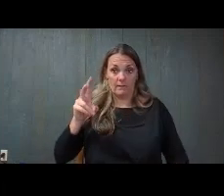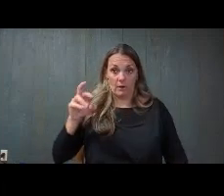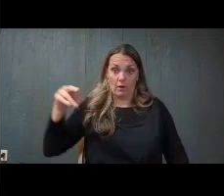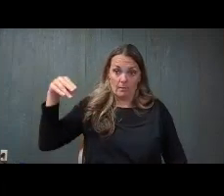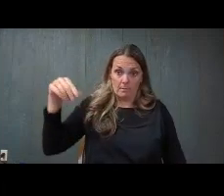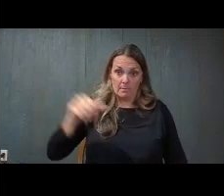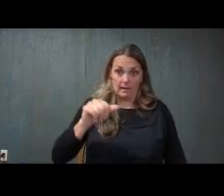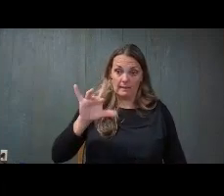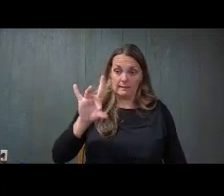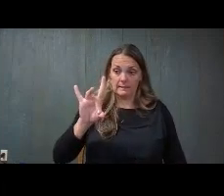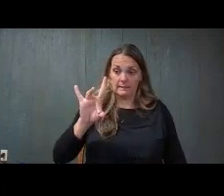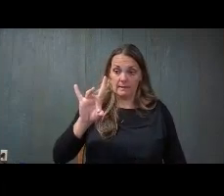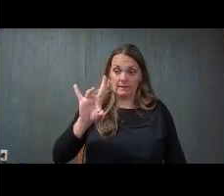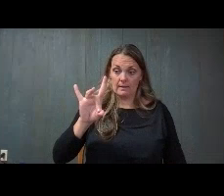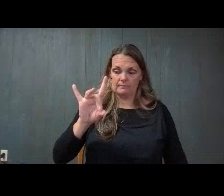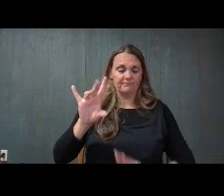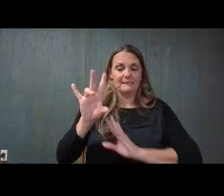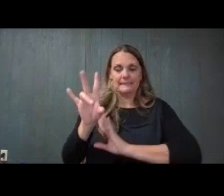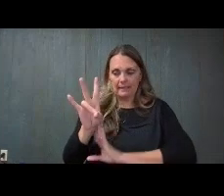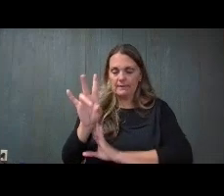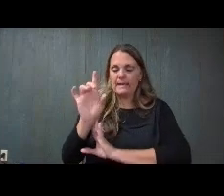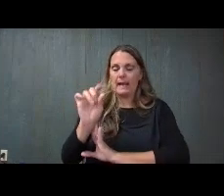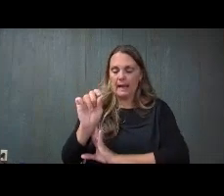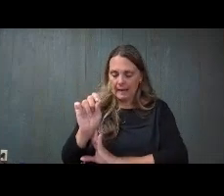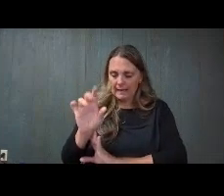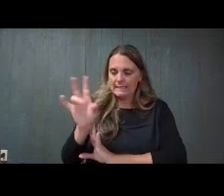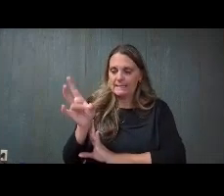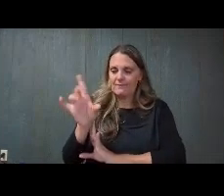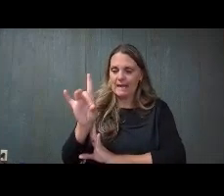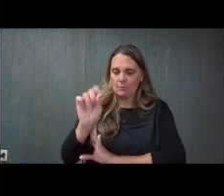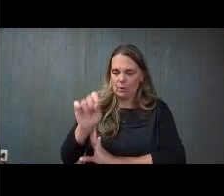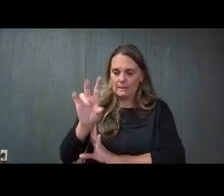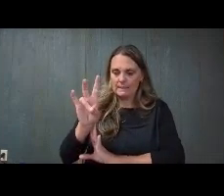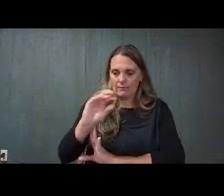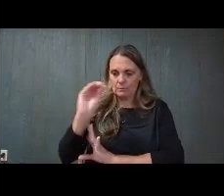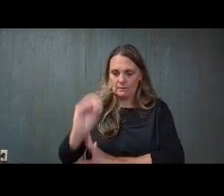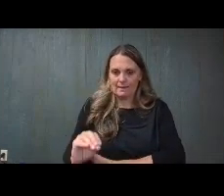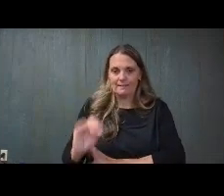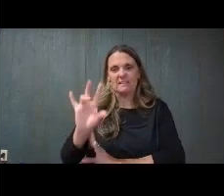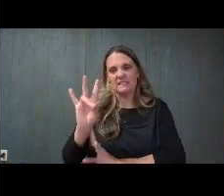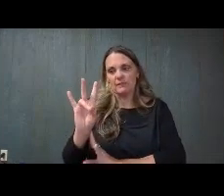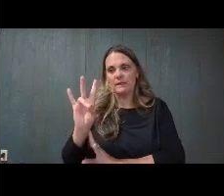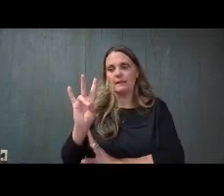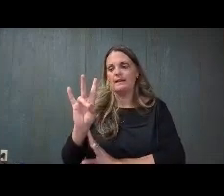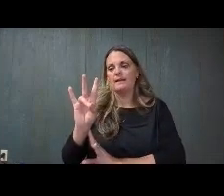to 78.7% portion totaling $78,700,